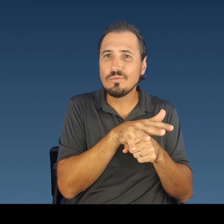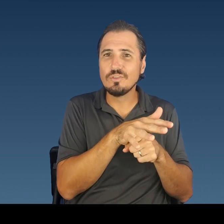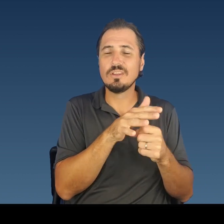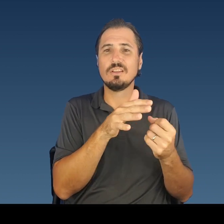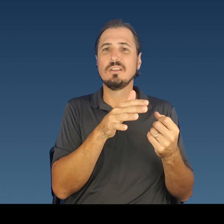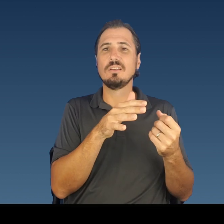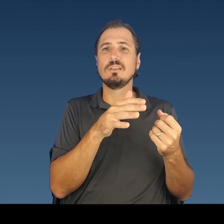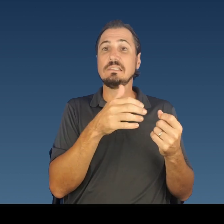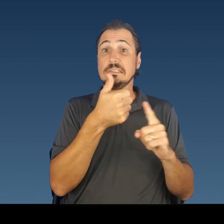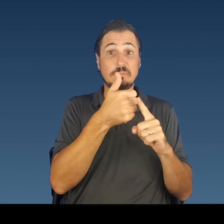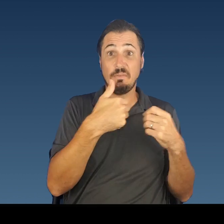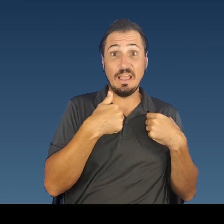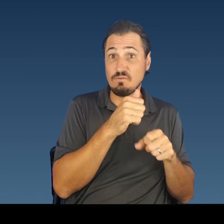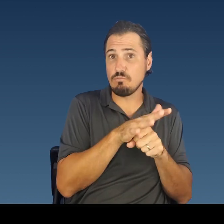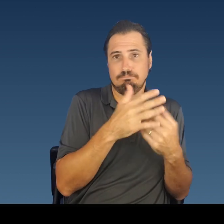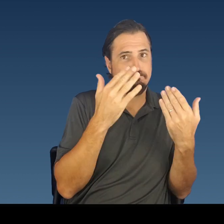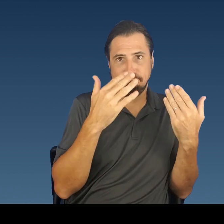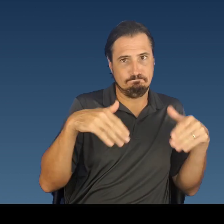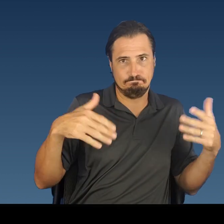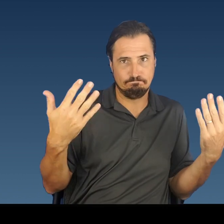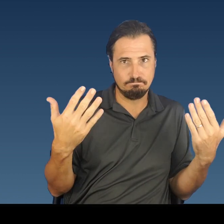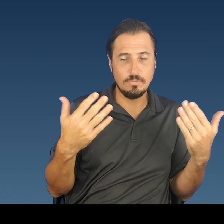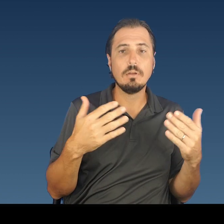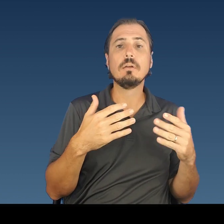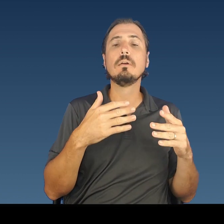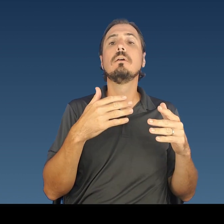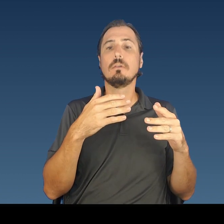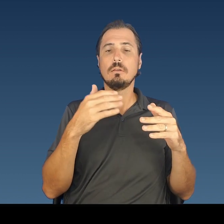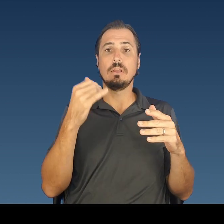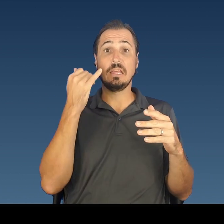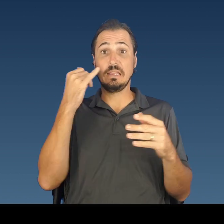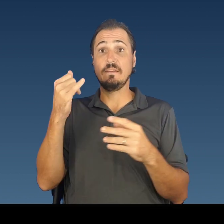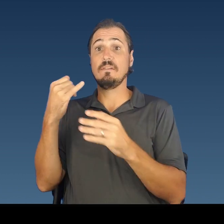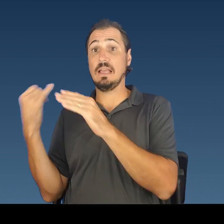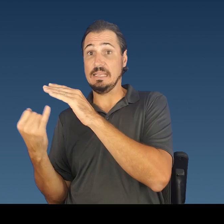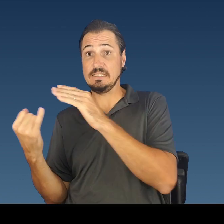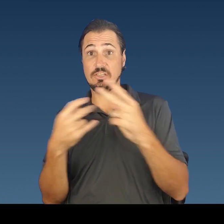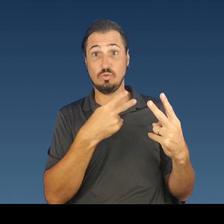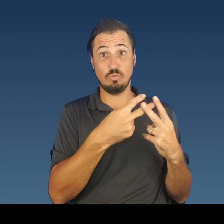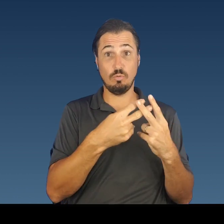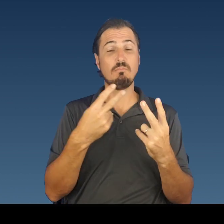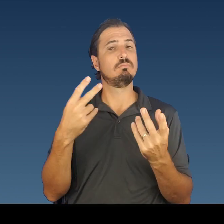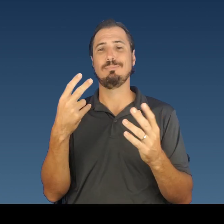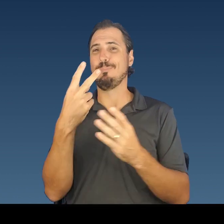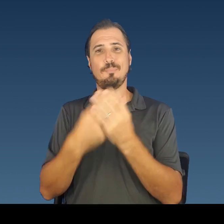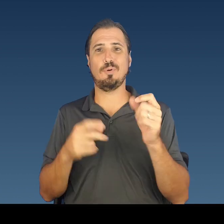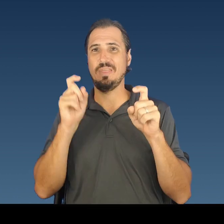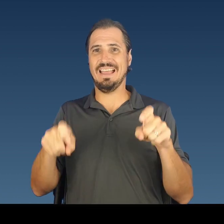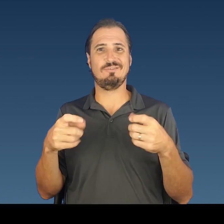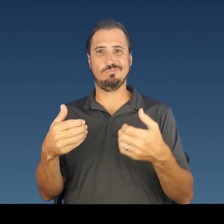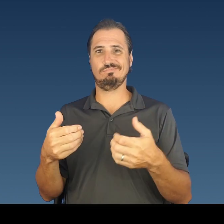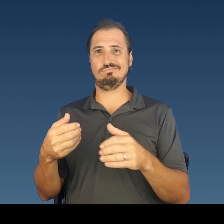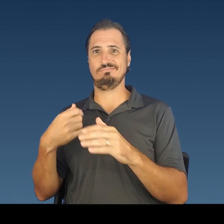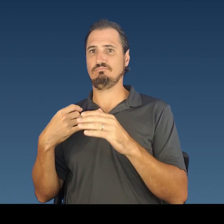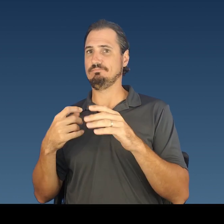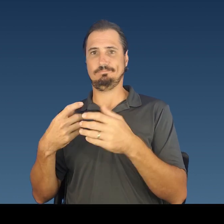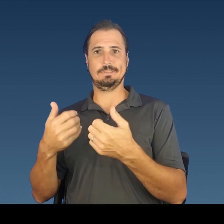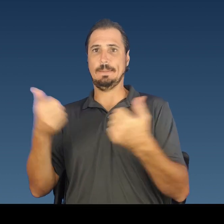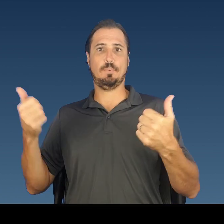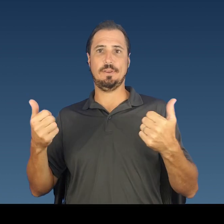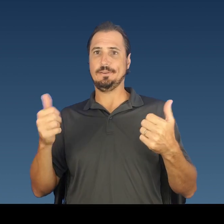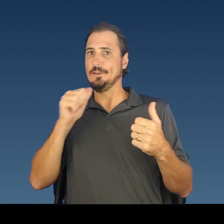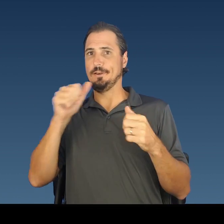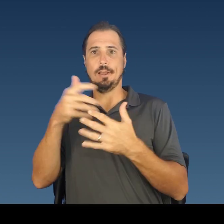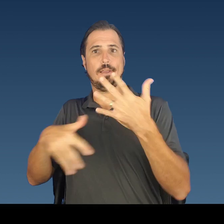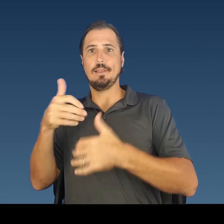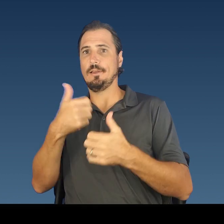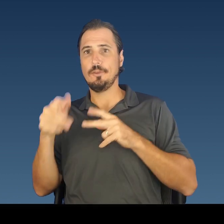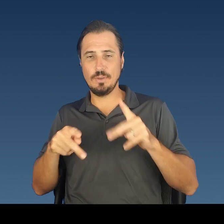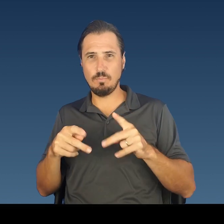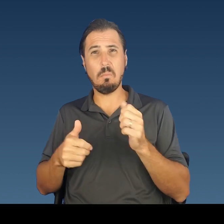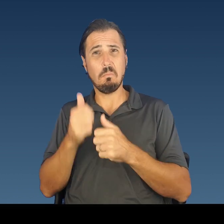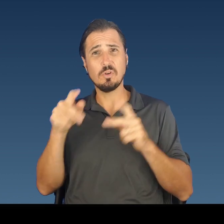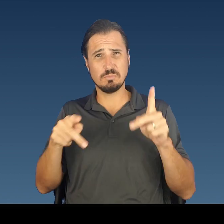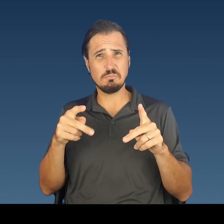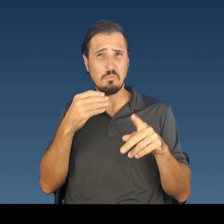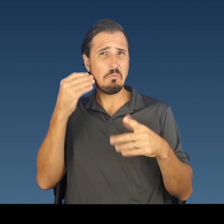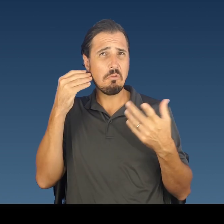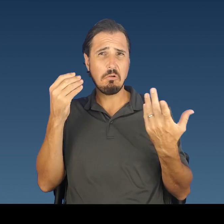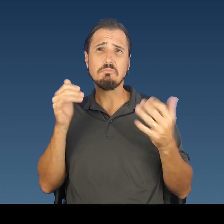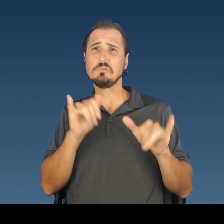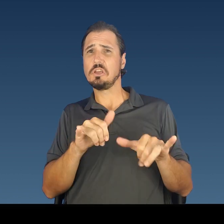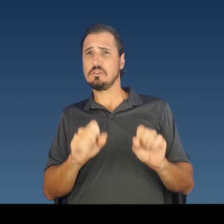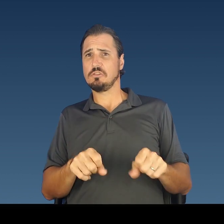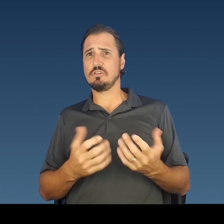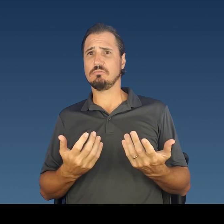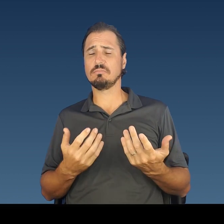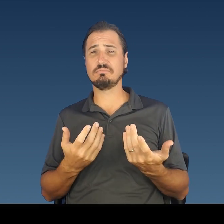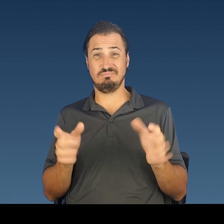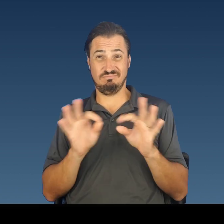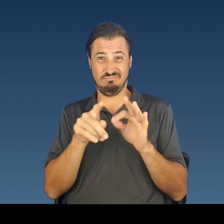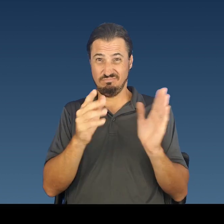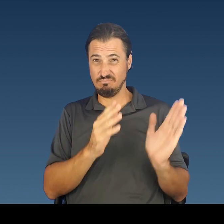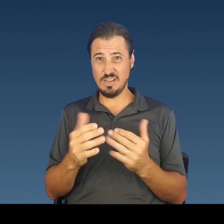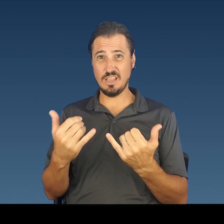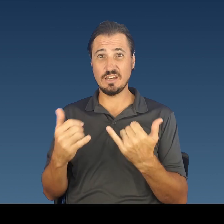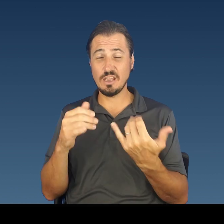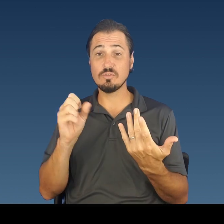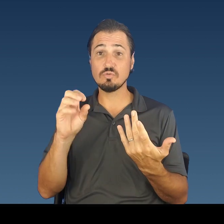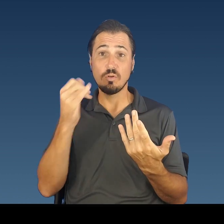People in isolation or quarantine need to separate themselves from others who are not sick or not exposed. Most people can do this at home, and it’s a good idea to plan now in case someone in